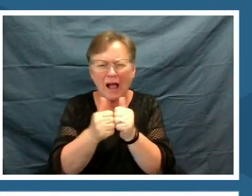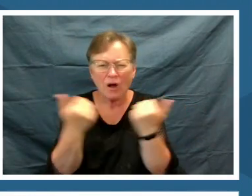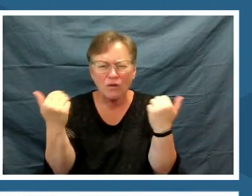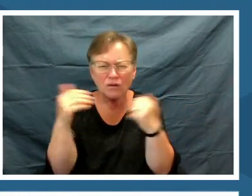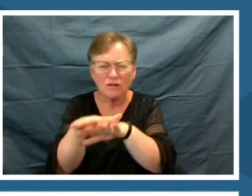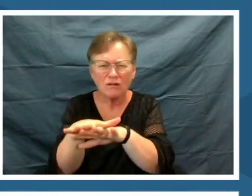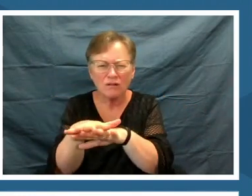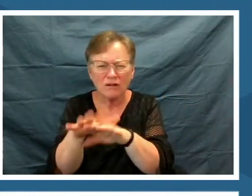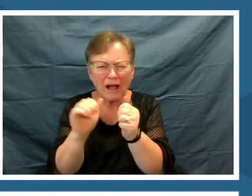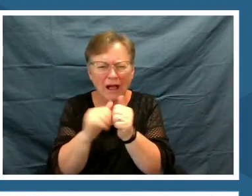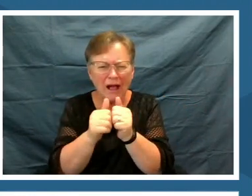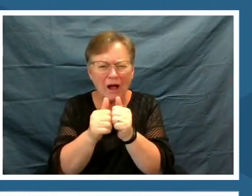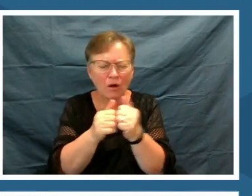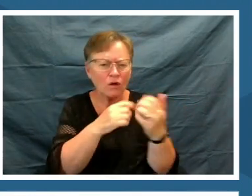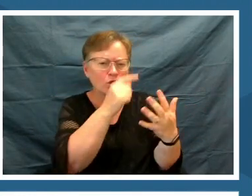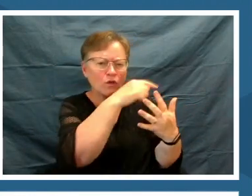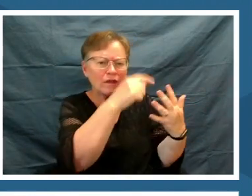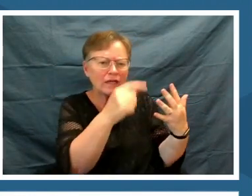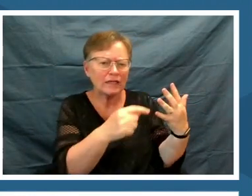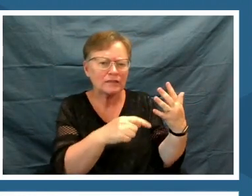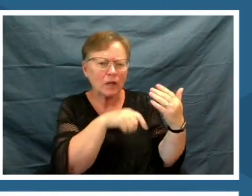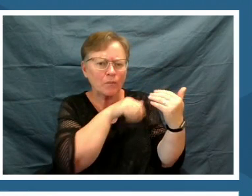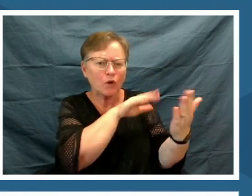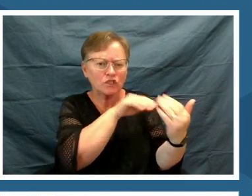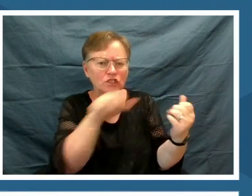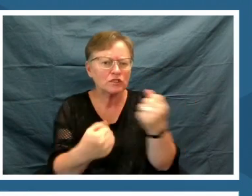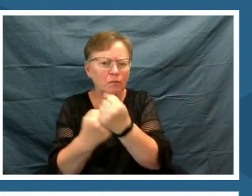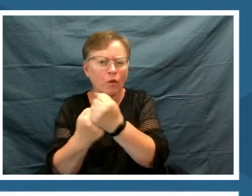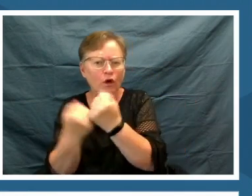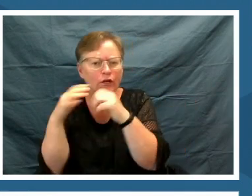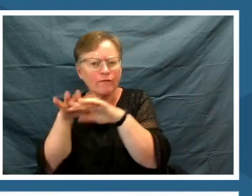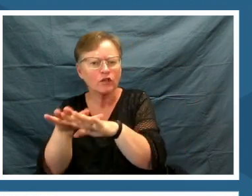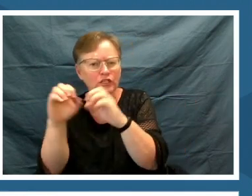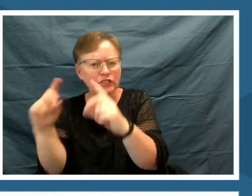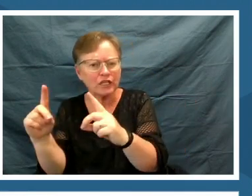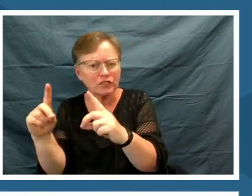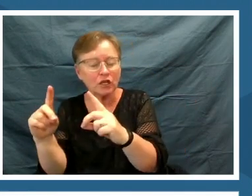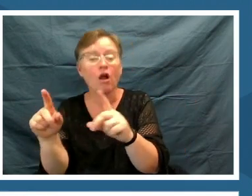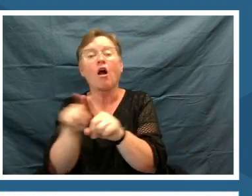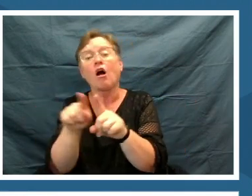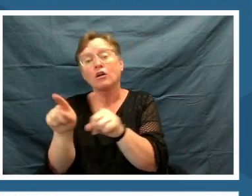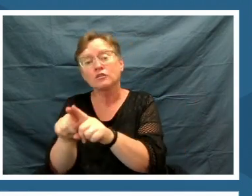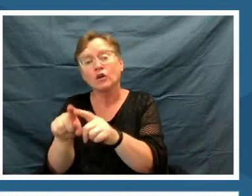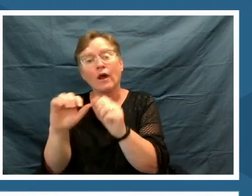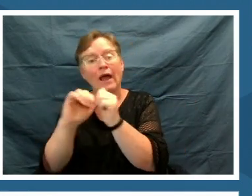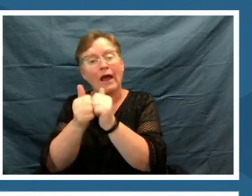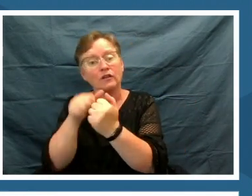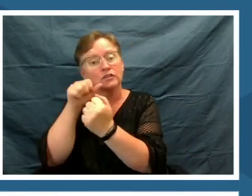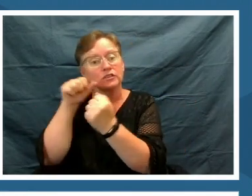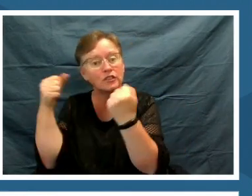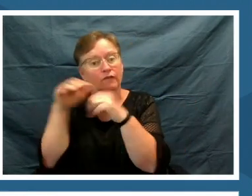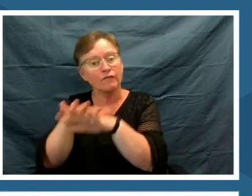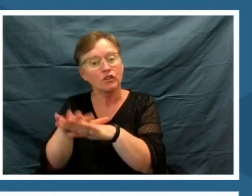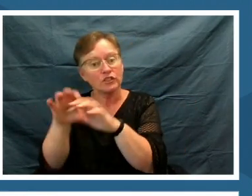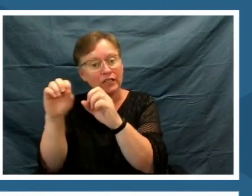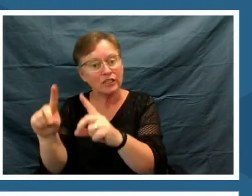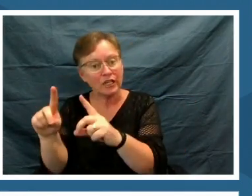convergence education but also how does convergence education in this framework